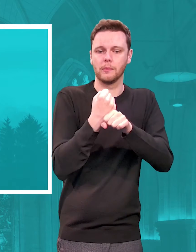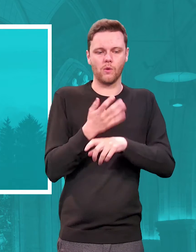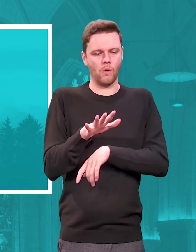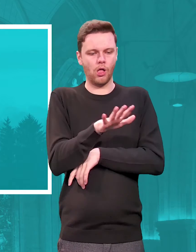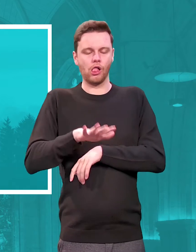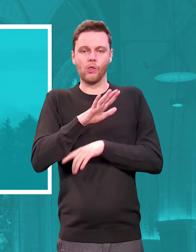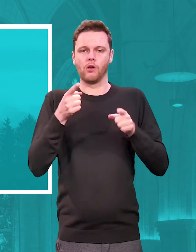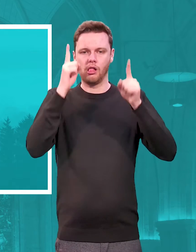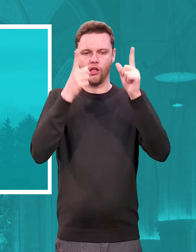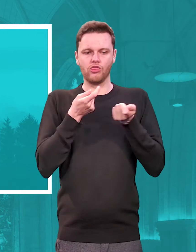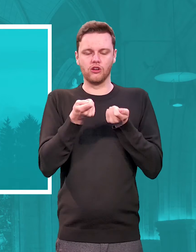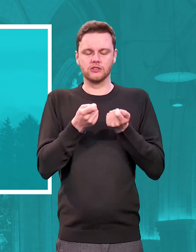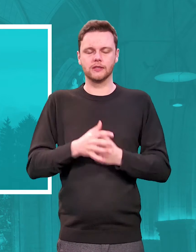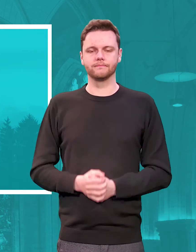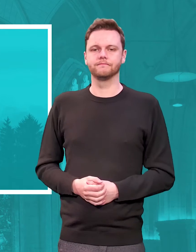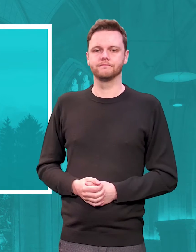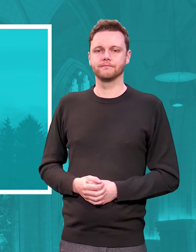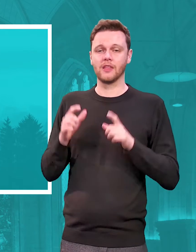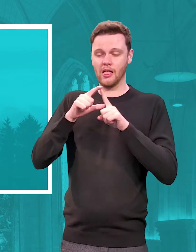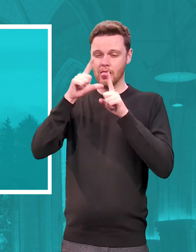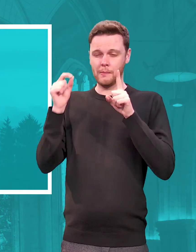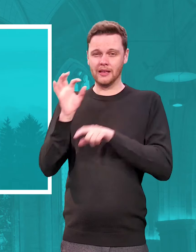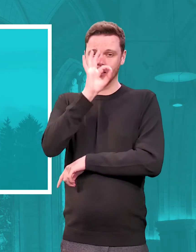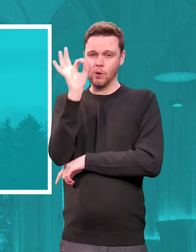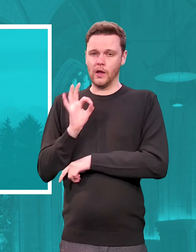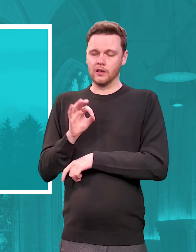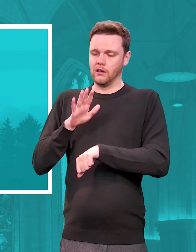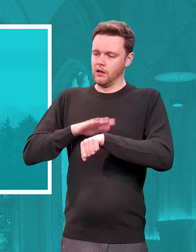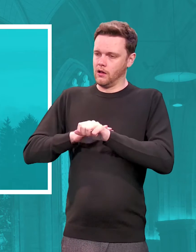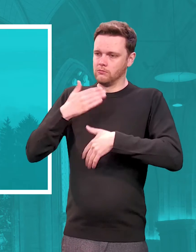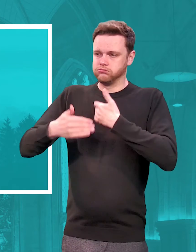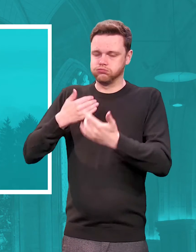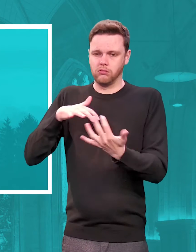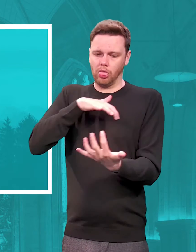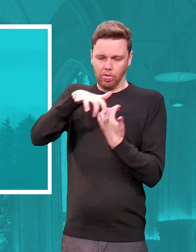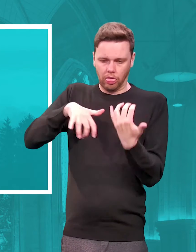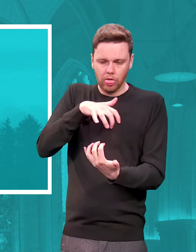The Pakistan question is both time-consuming and complex. The Trust works closely with Faith Impact,